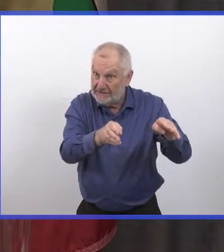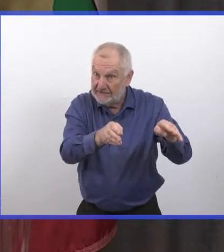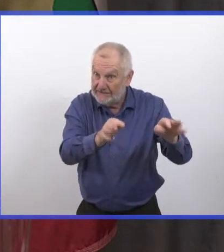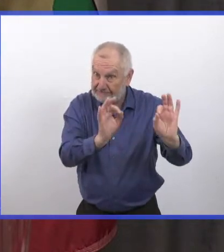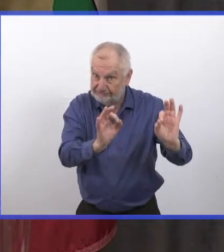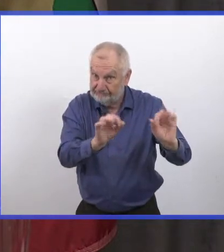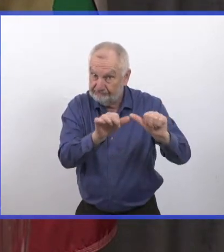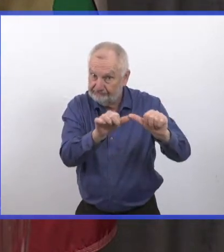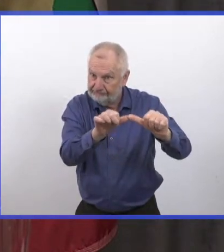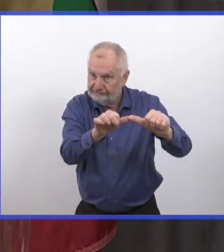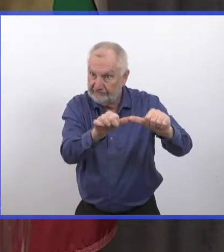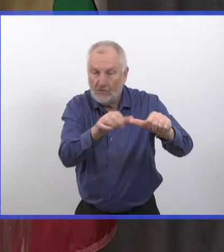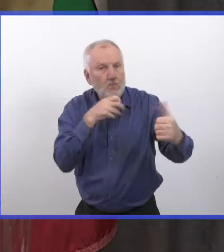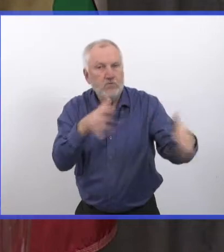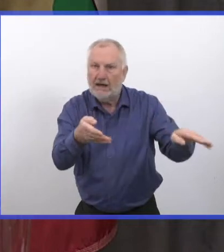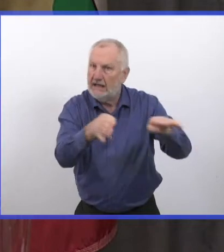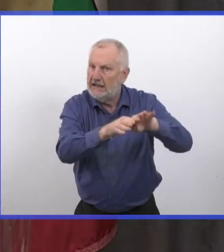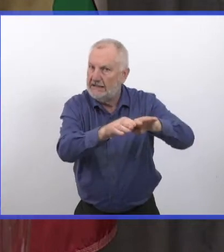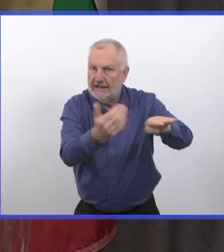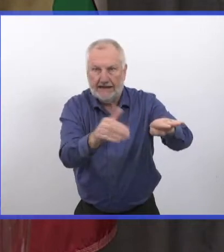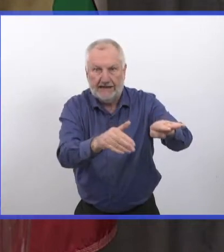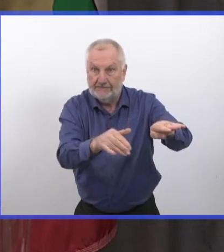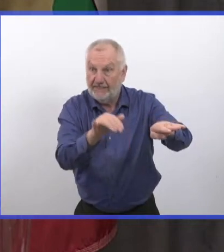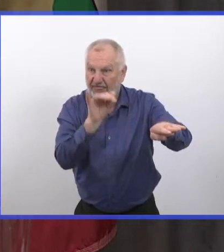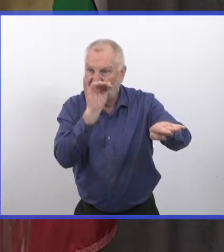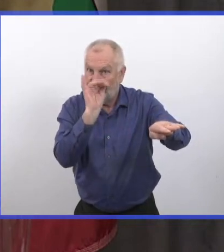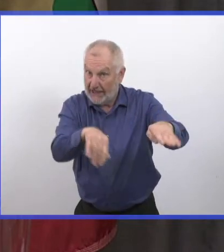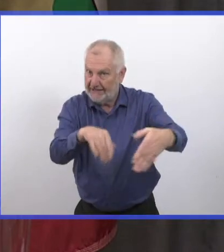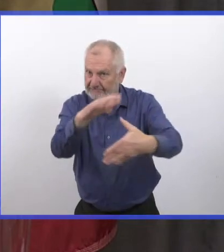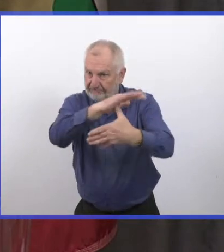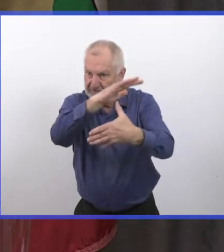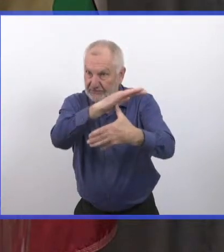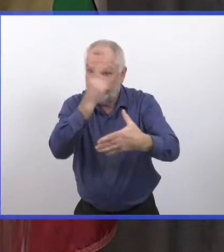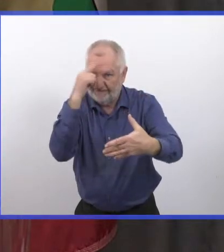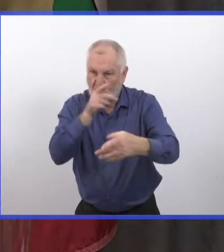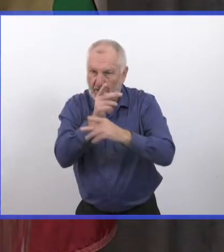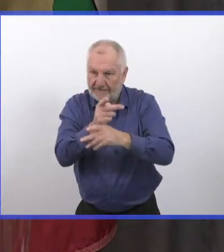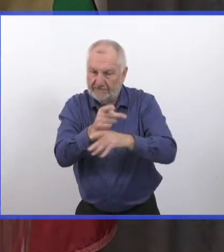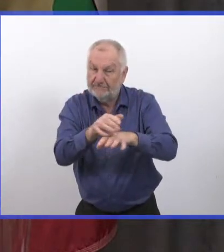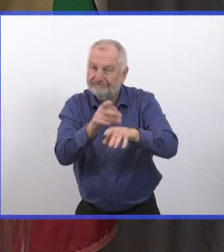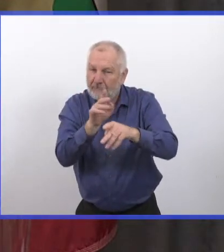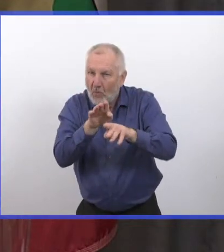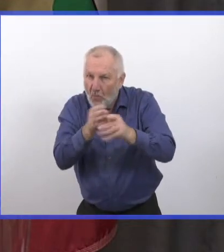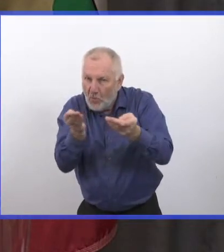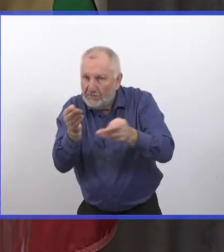So when you're looking at one, if you're making one, if you’re purchasing one, again you want to make sure it's two layers, look at cotton or linen,